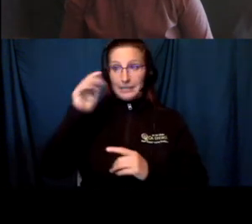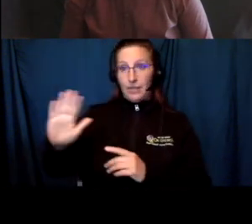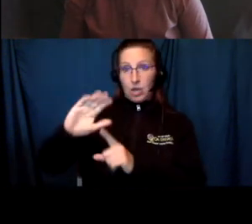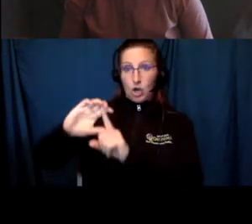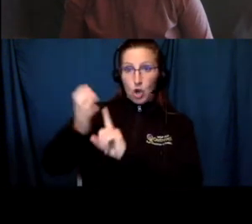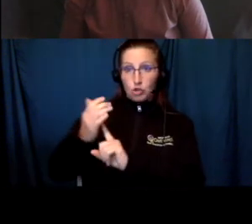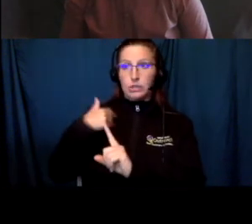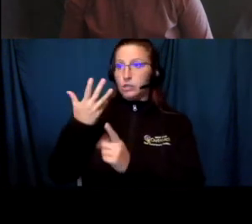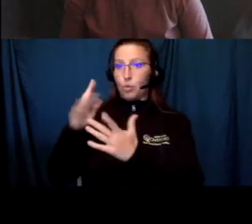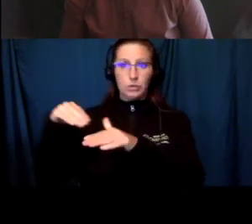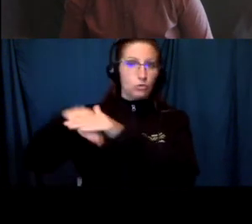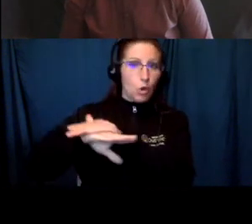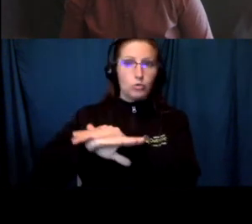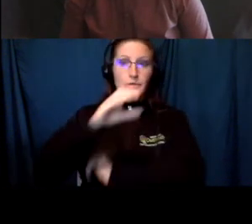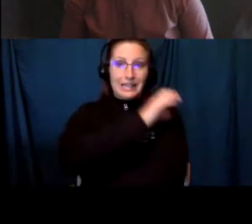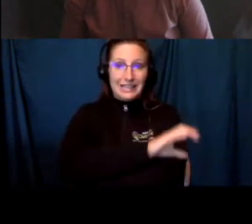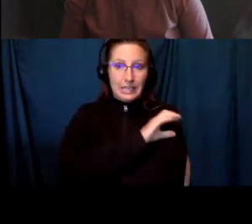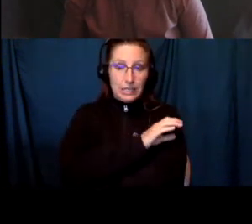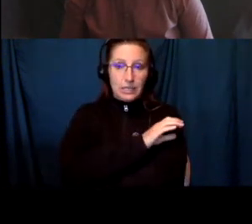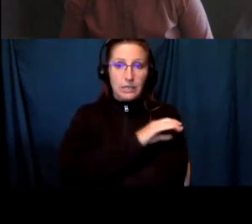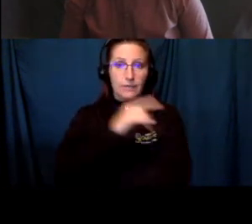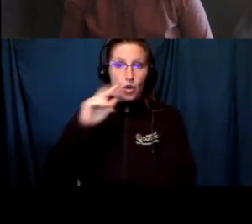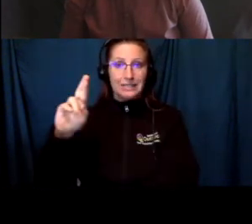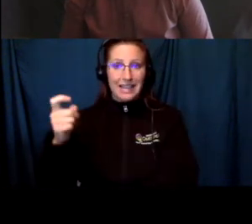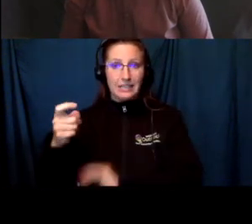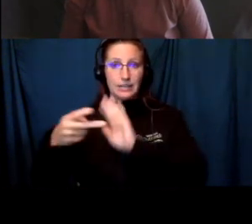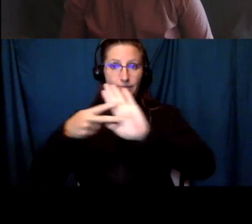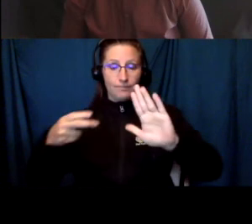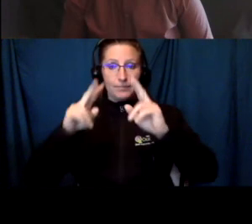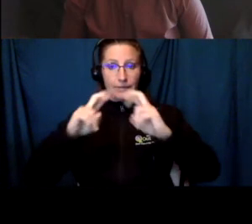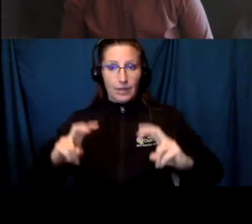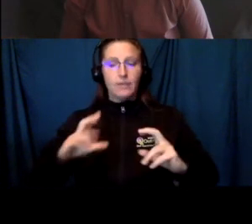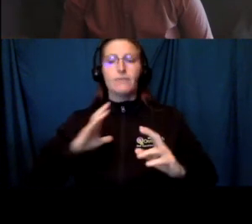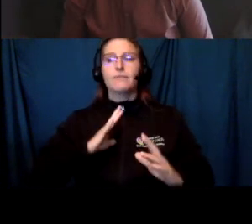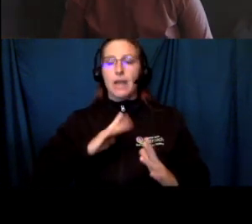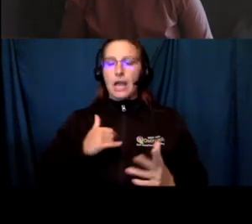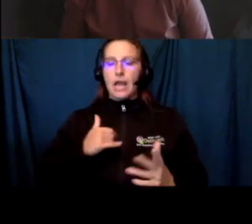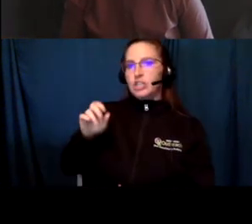a clinic for a diagnostic eval a couple times a year Jeannie helps to coordinate a diagnostic clinic